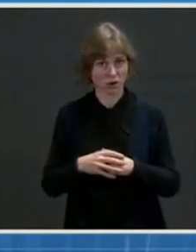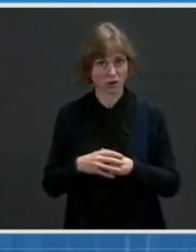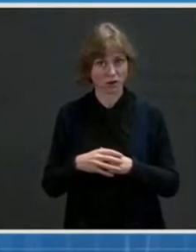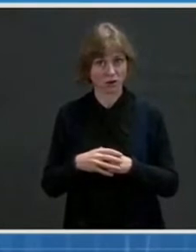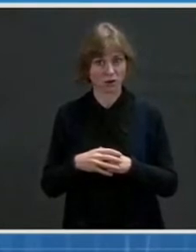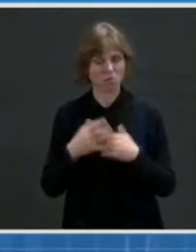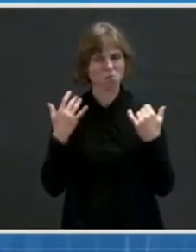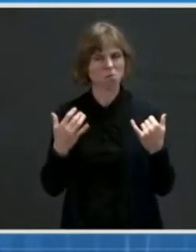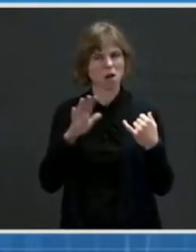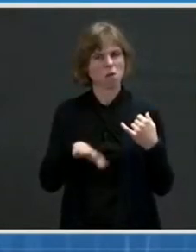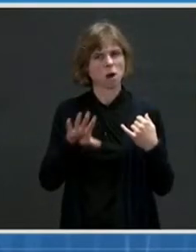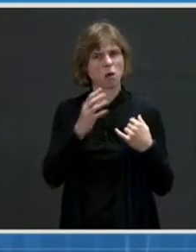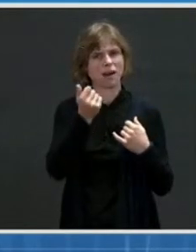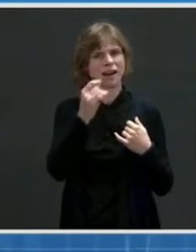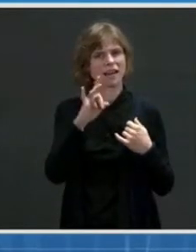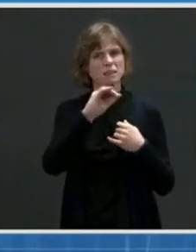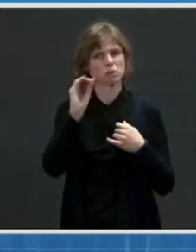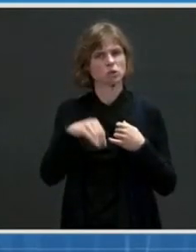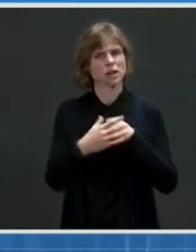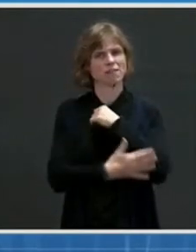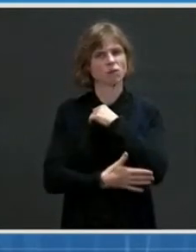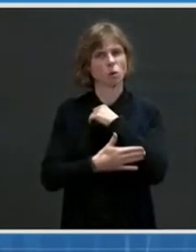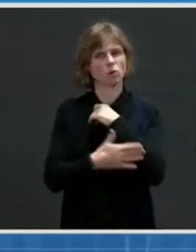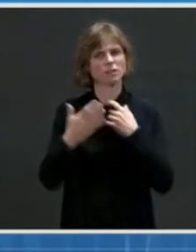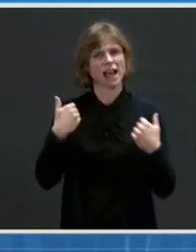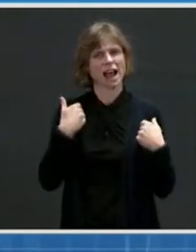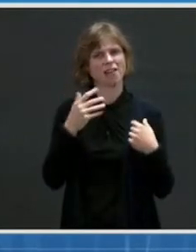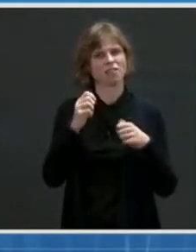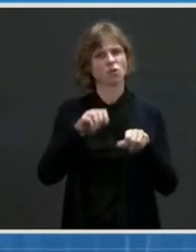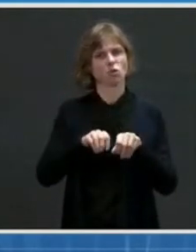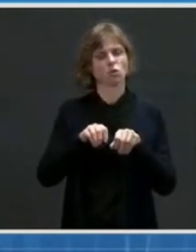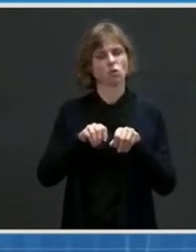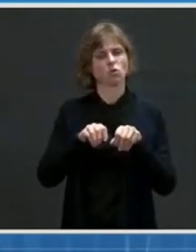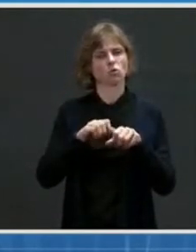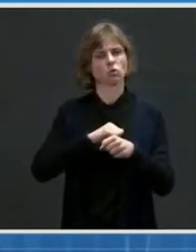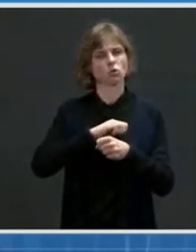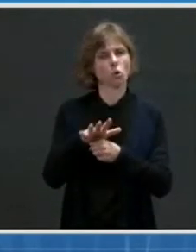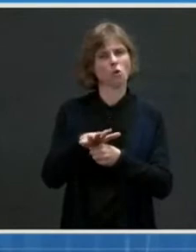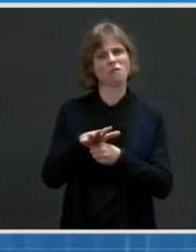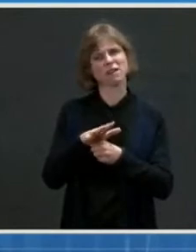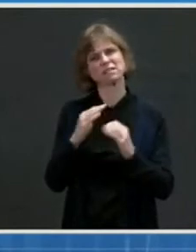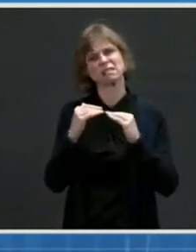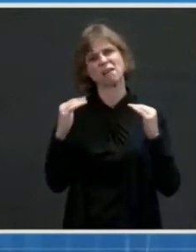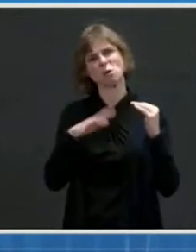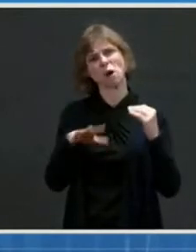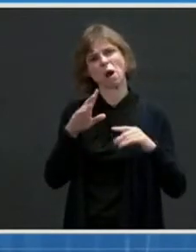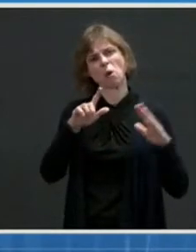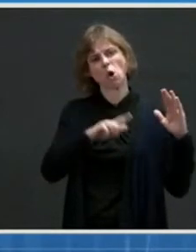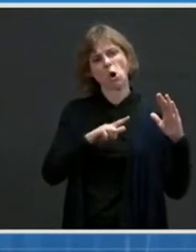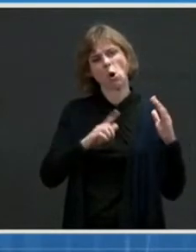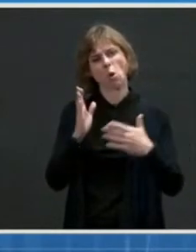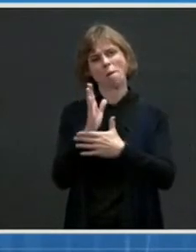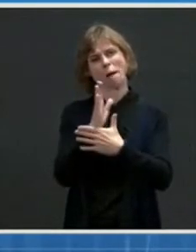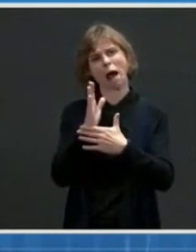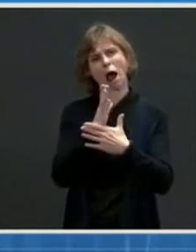SCHOOL GUIDANCE TO 60% AS OF YESTERDAY. NOW, APPROXIMATELY 18% OF